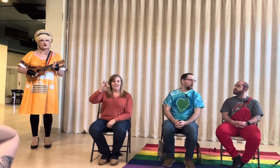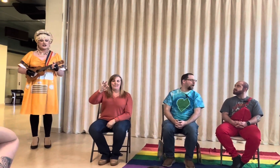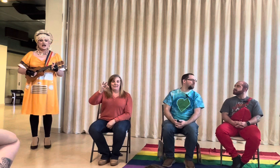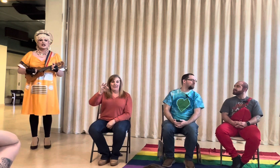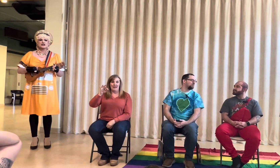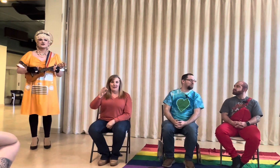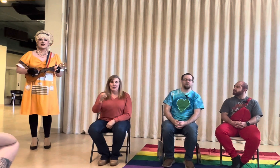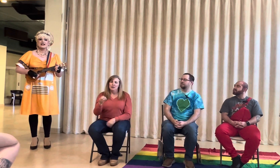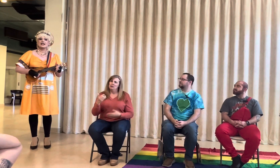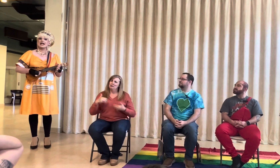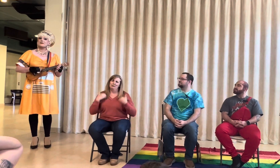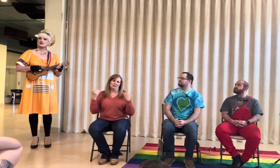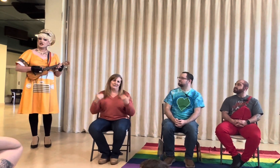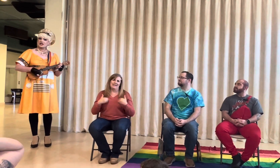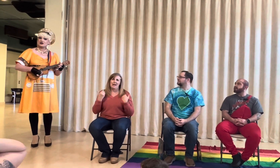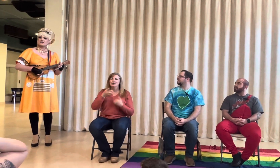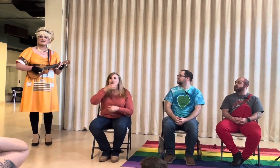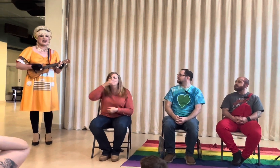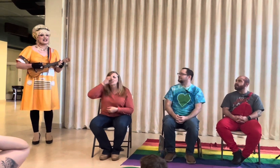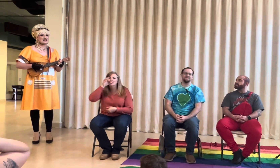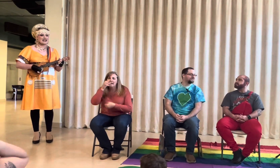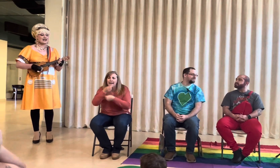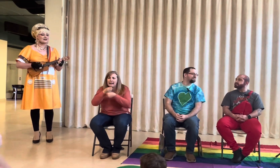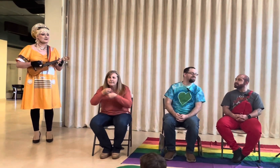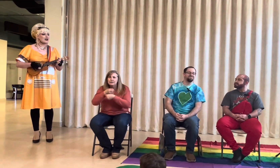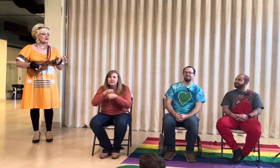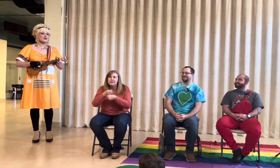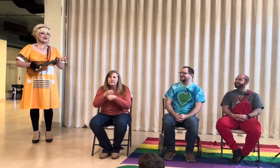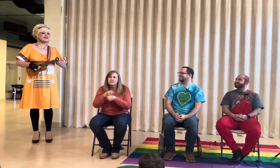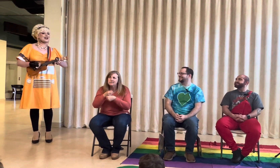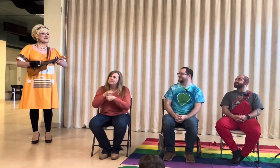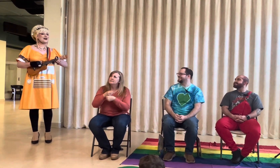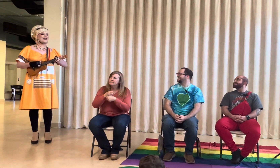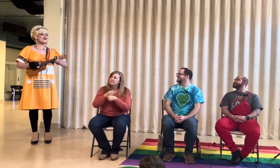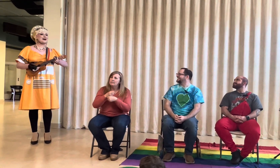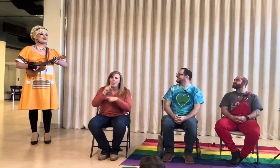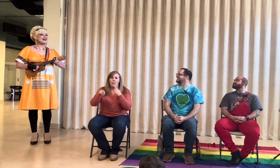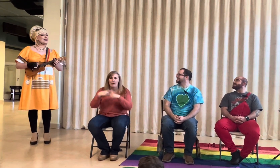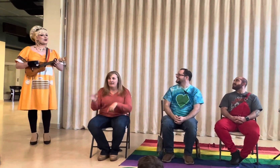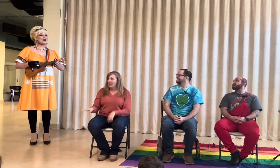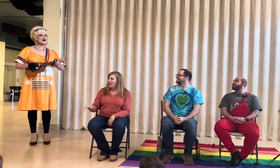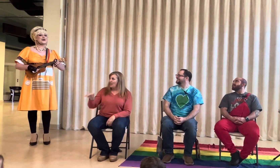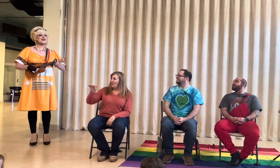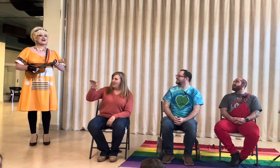They're too young to drink cappuccinos (I think) but when they grow up, they want to own